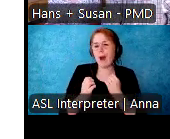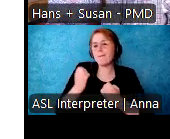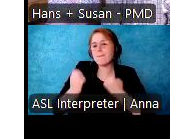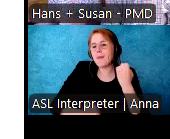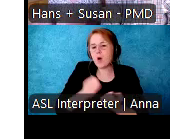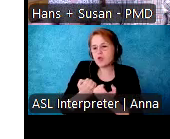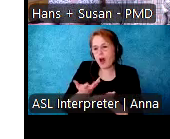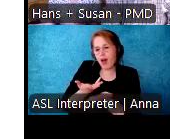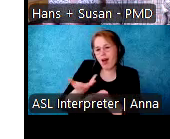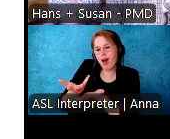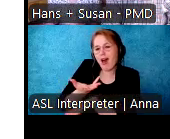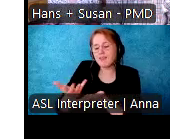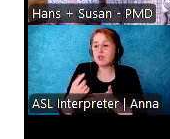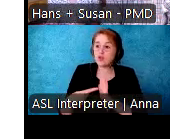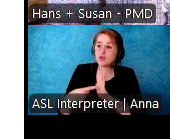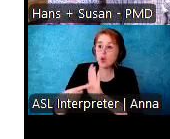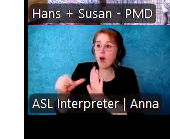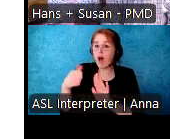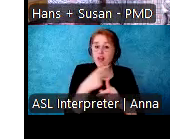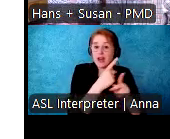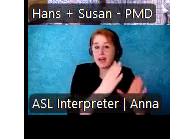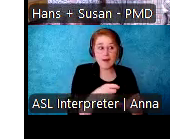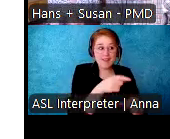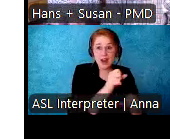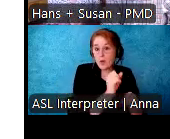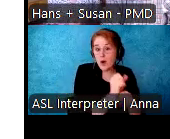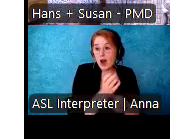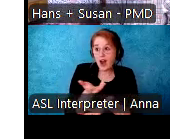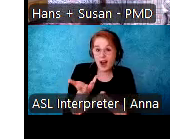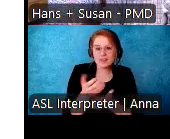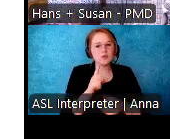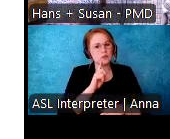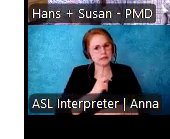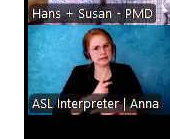to show them other caregivers at work. We are careful to have different kinds